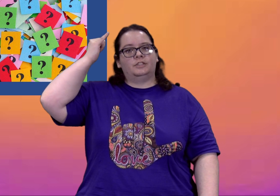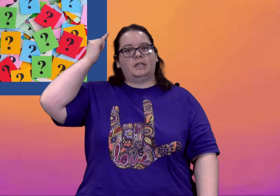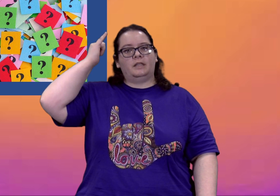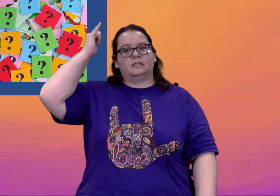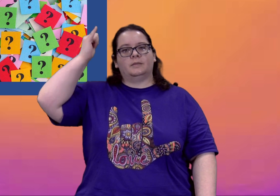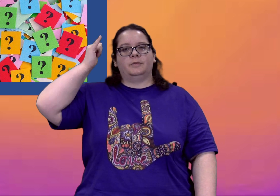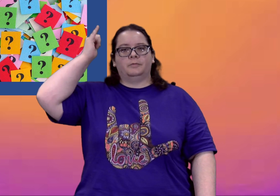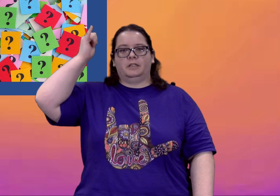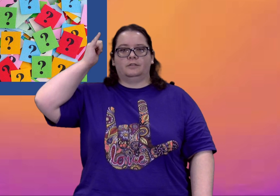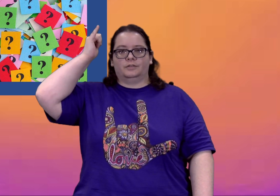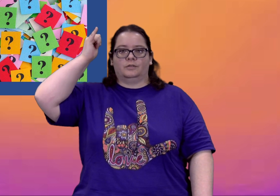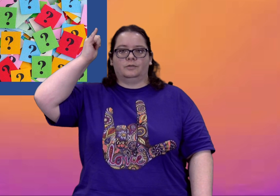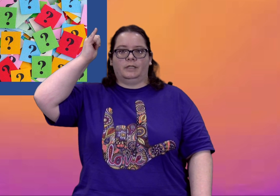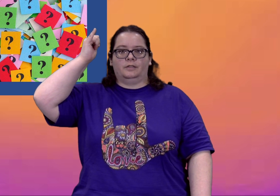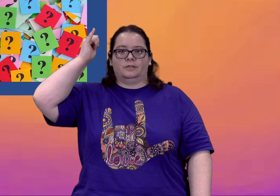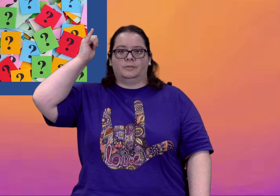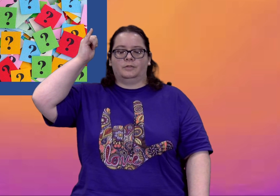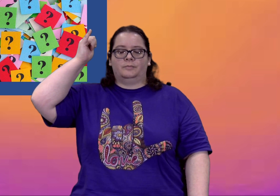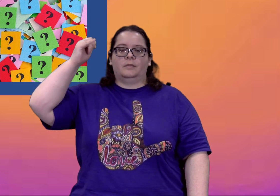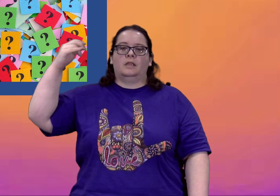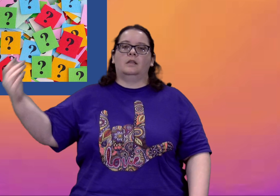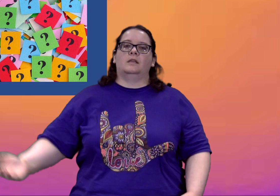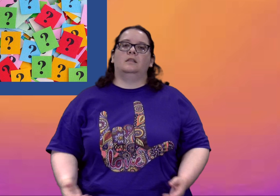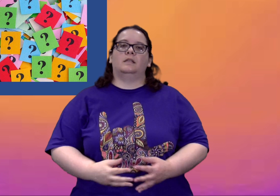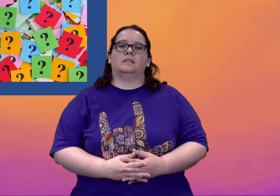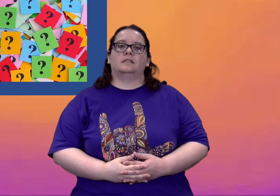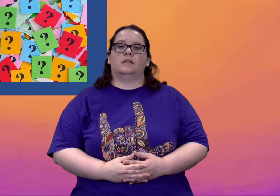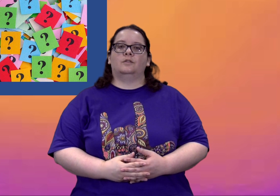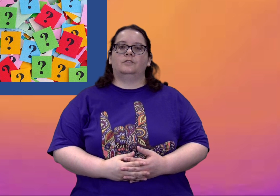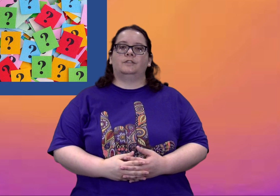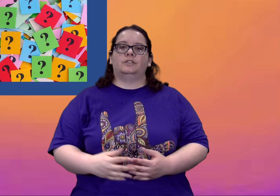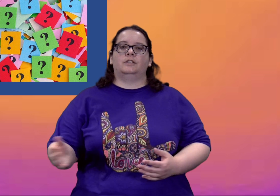shake it and some people make little circles right near their temple. It's an older version.